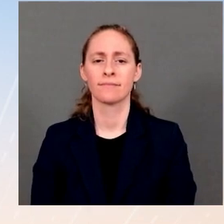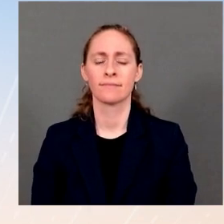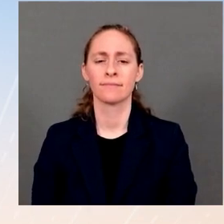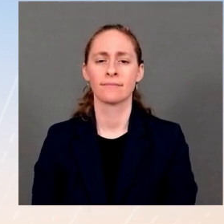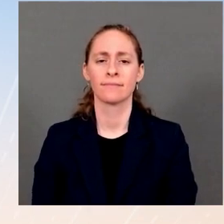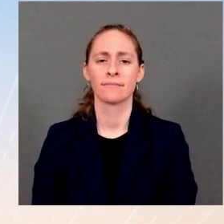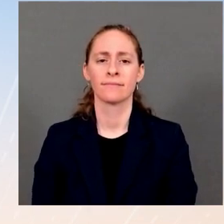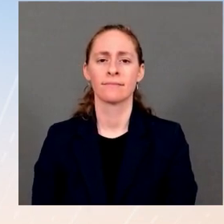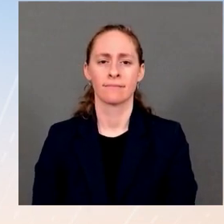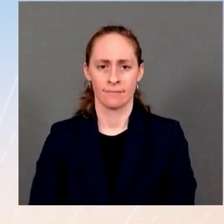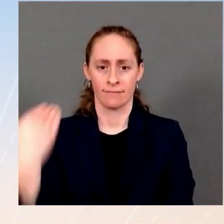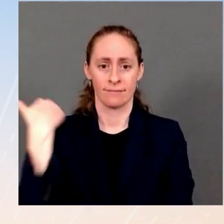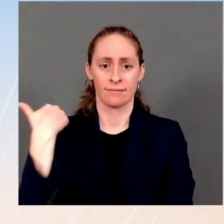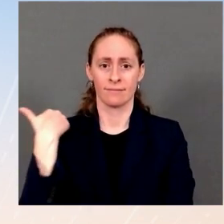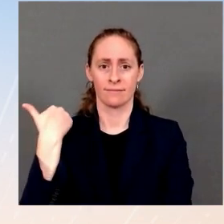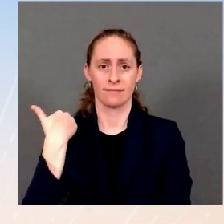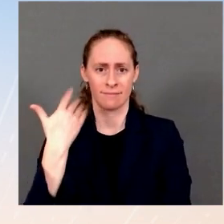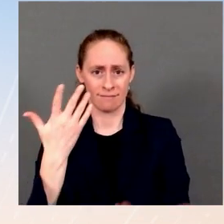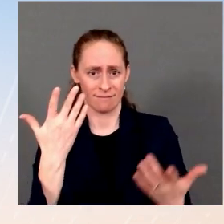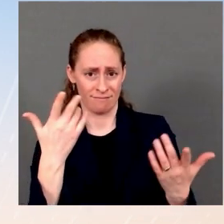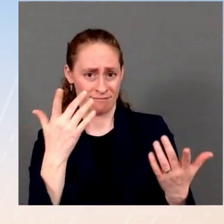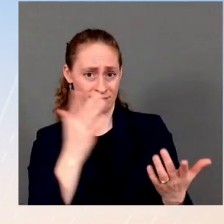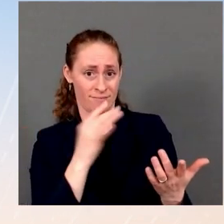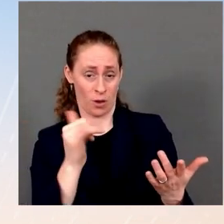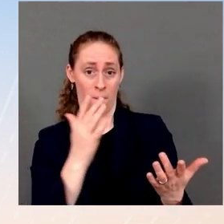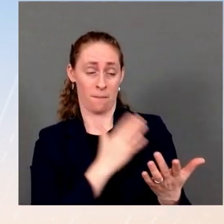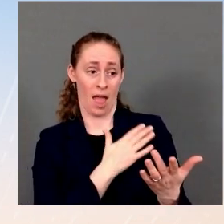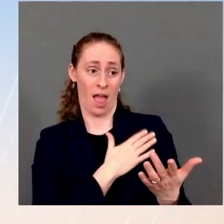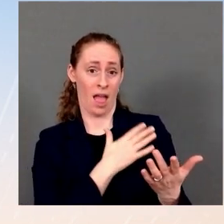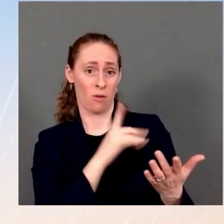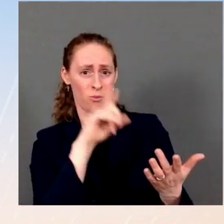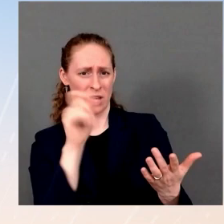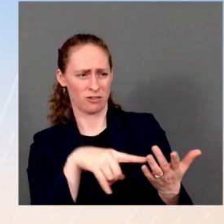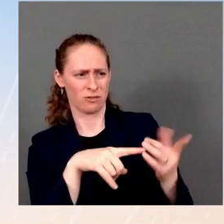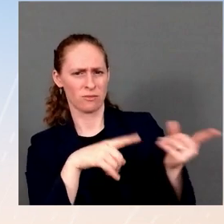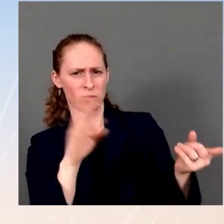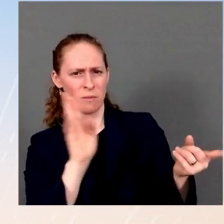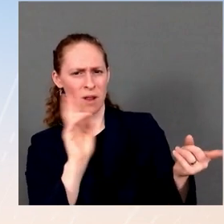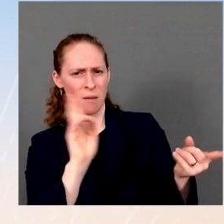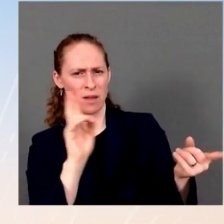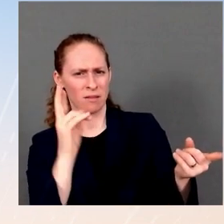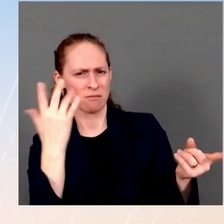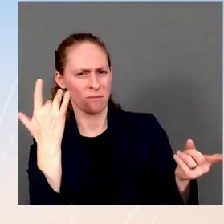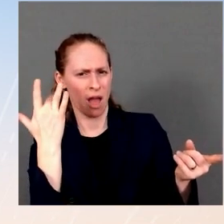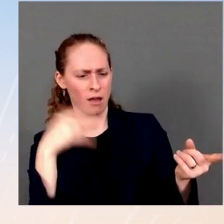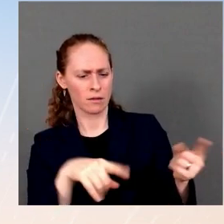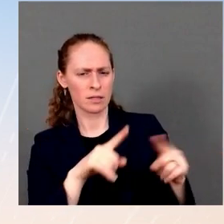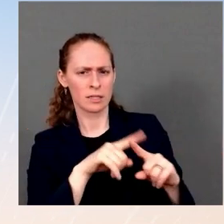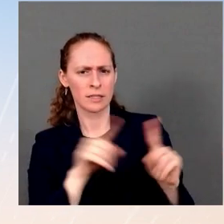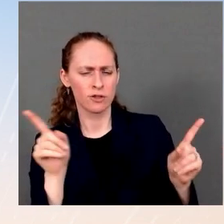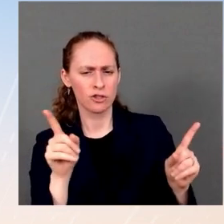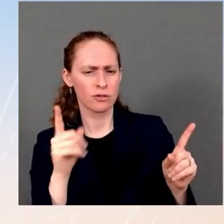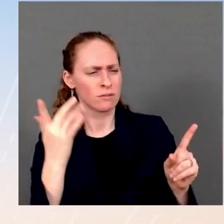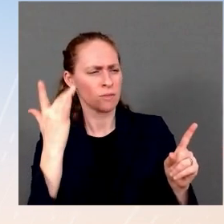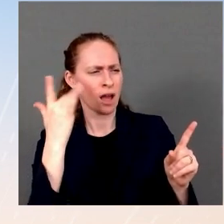Why has that changed? So, as the President said yesterday, to your point, there is nothing more urgent -- nothing more urgent than vo- --